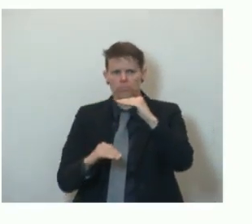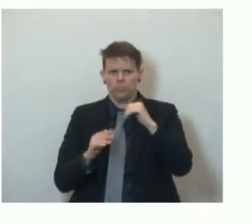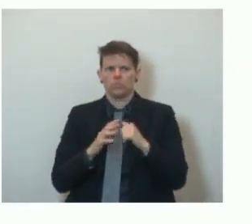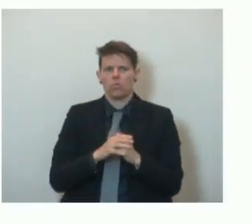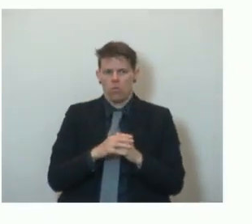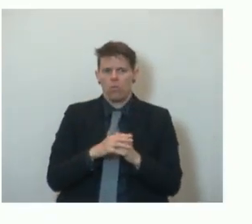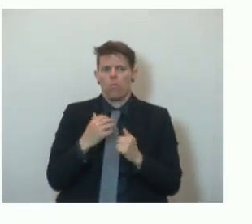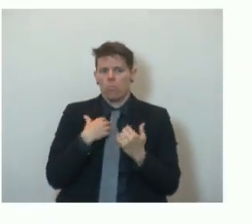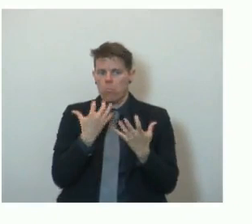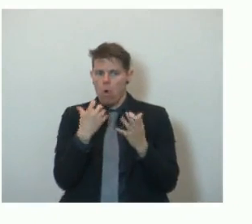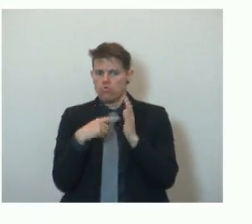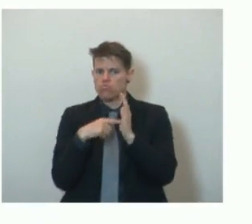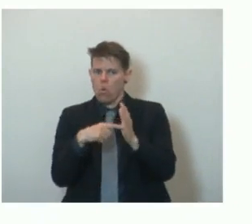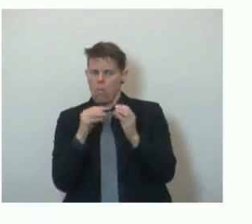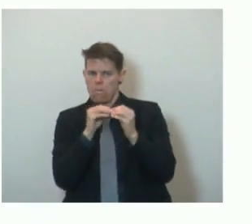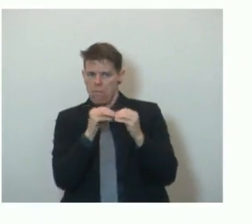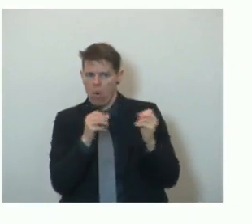NUMBER OF DEATHS BELOW OUR CAPACITY.